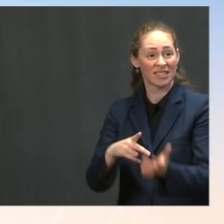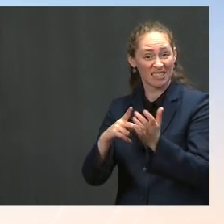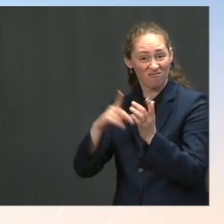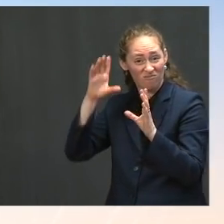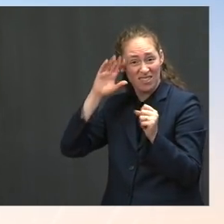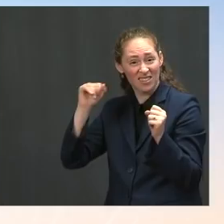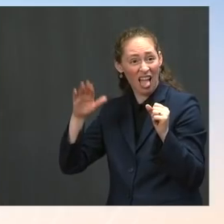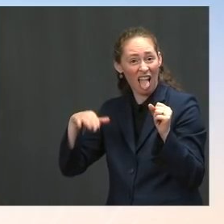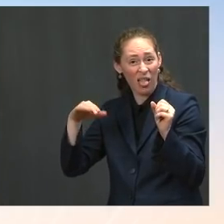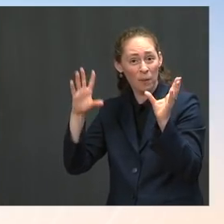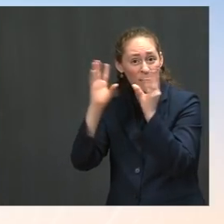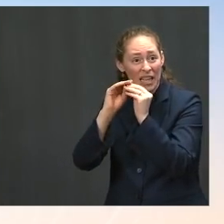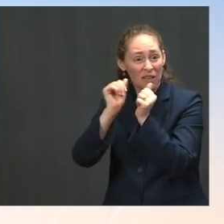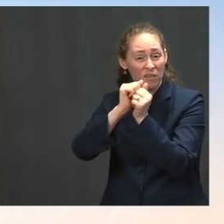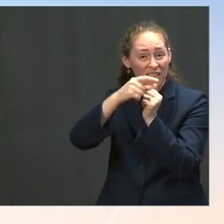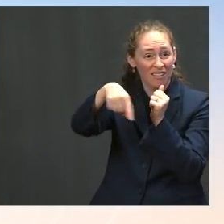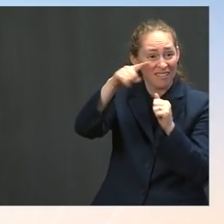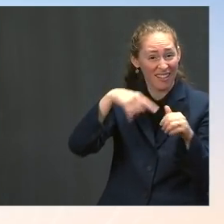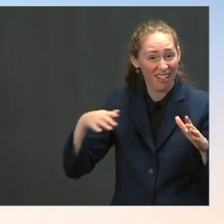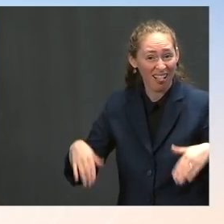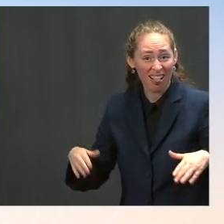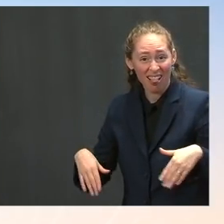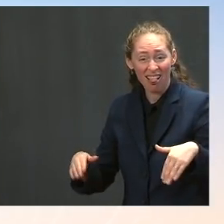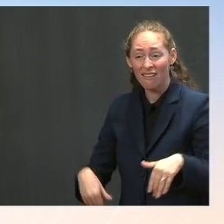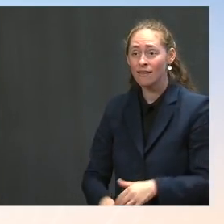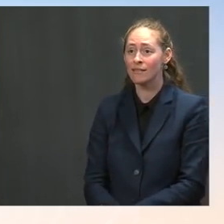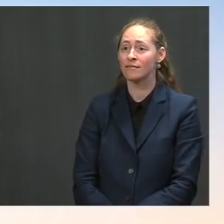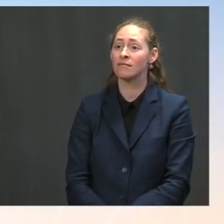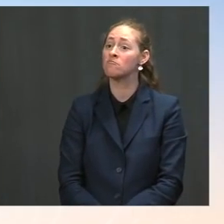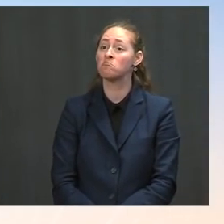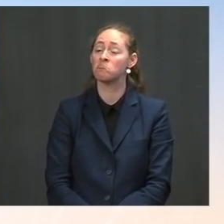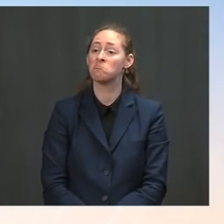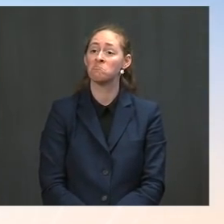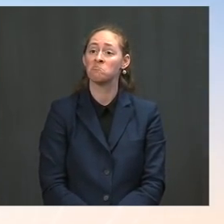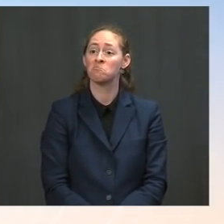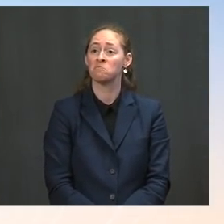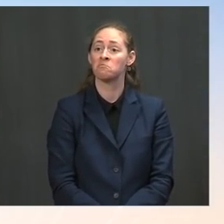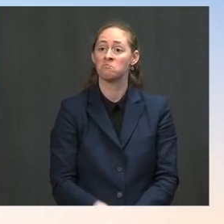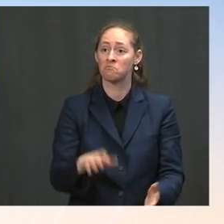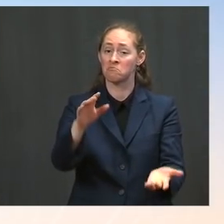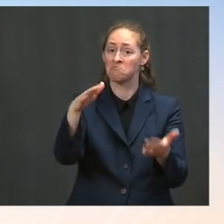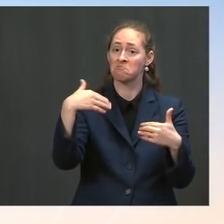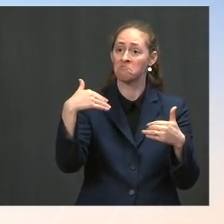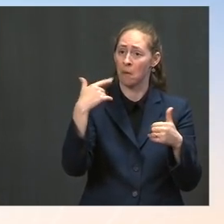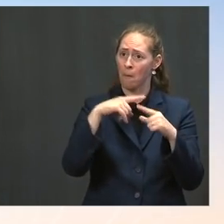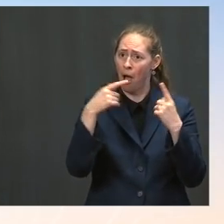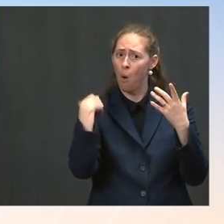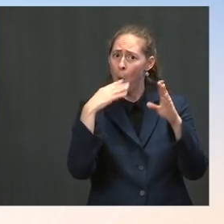Ms. Psaki: I don't have -- he has not. We certainly remain open to, as we are engaging at quite a high level. I don't have anything to preview